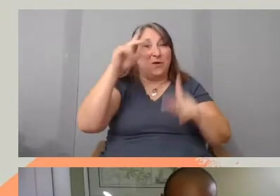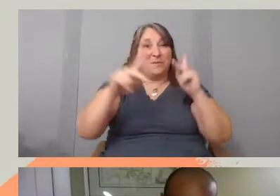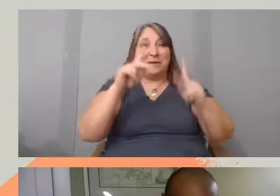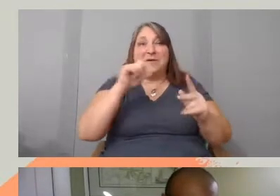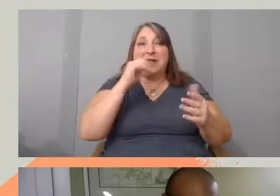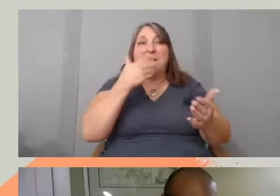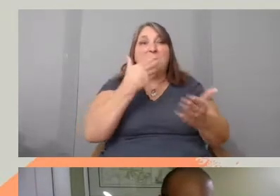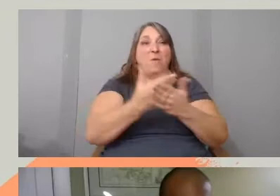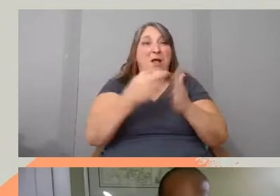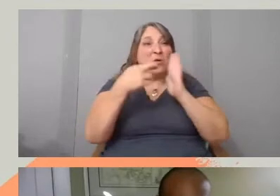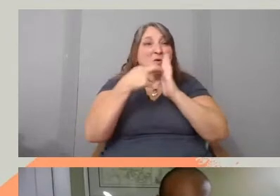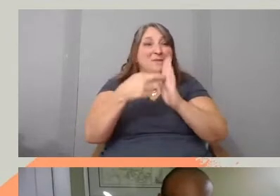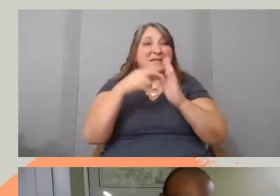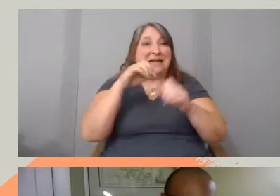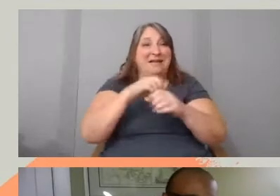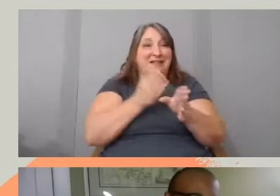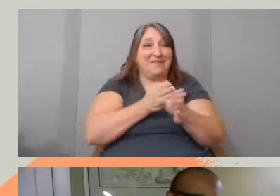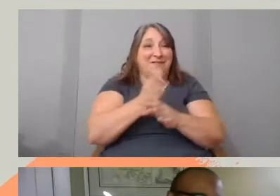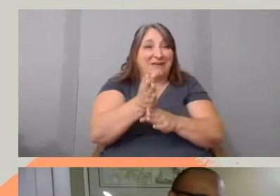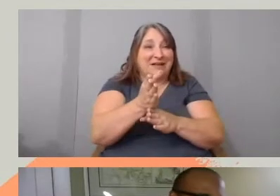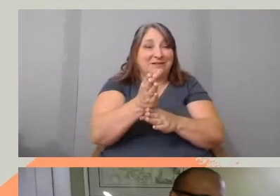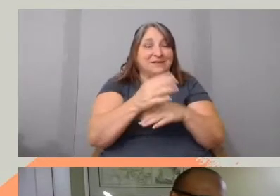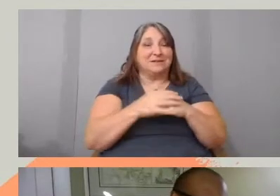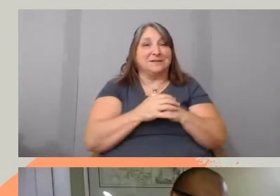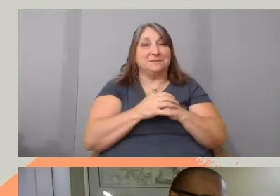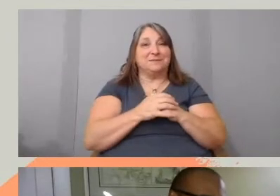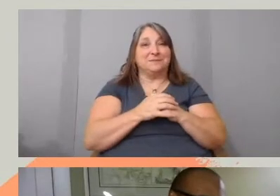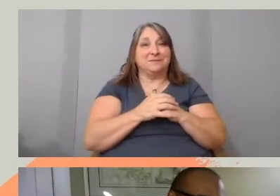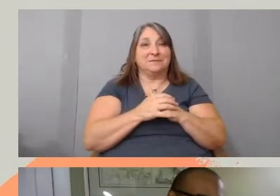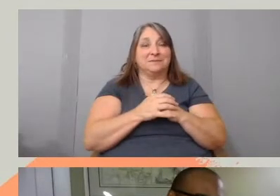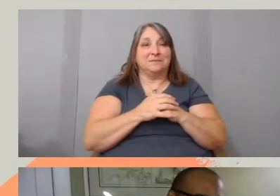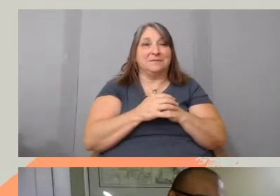'Cause it is something like, something extra is needed,